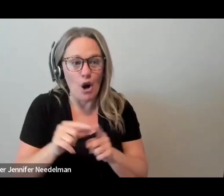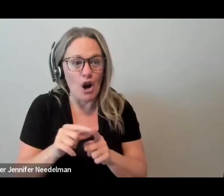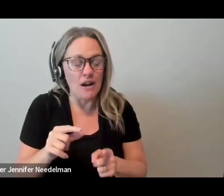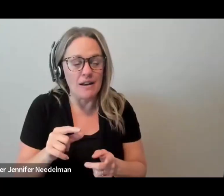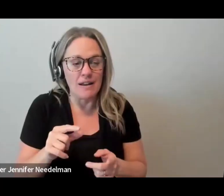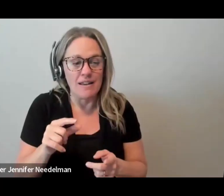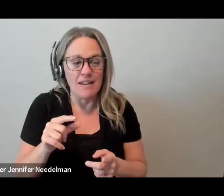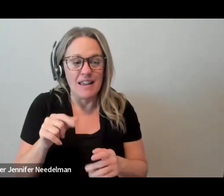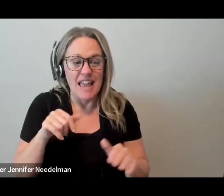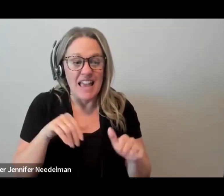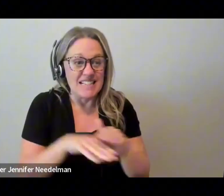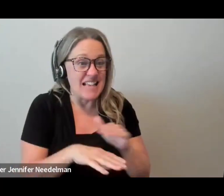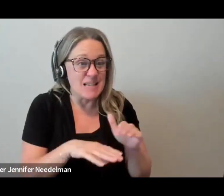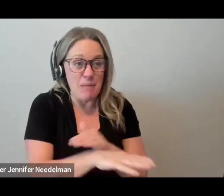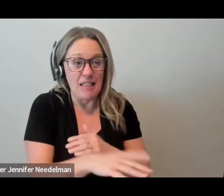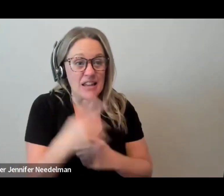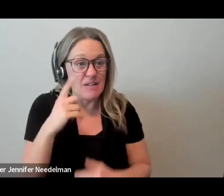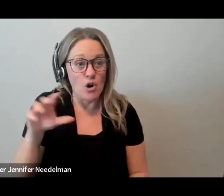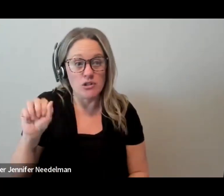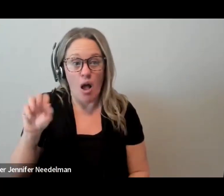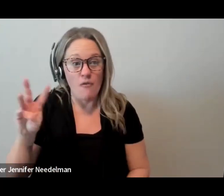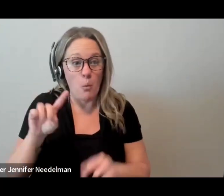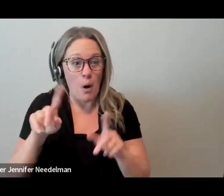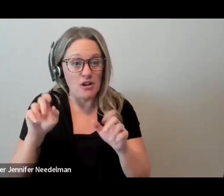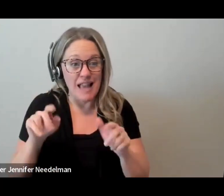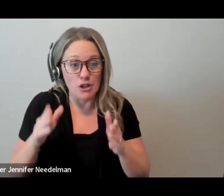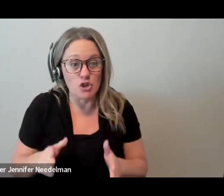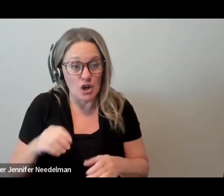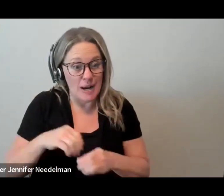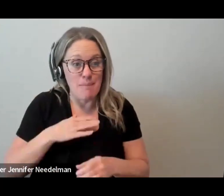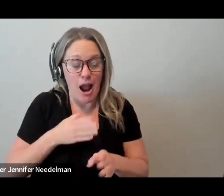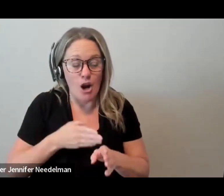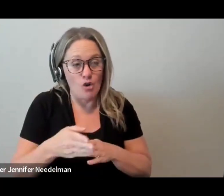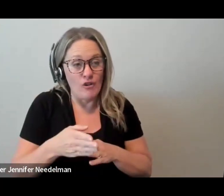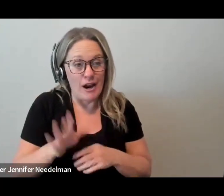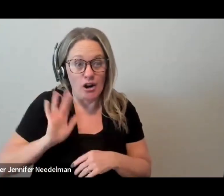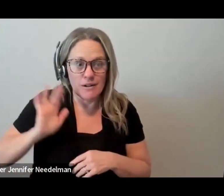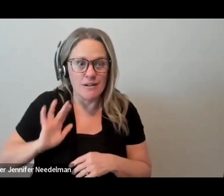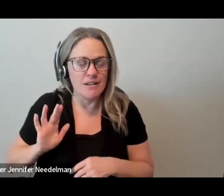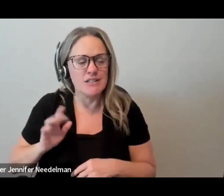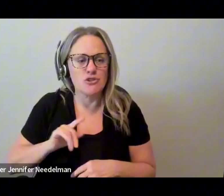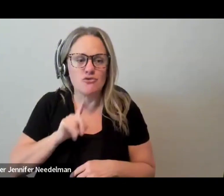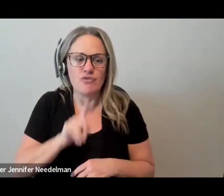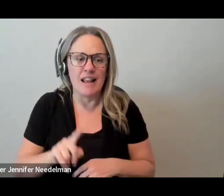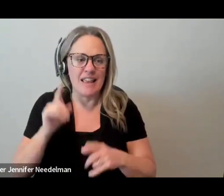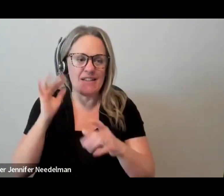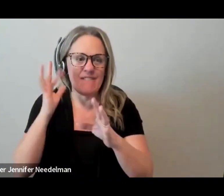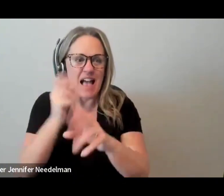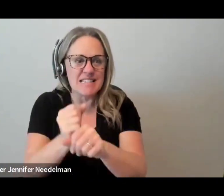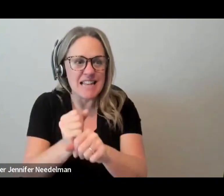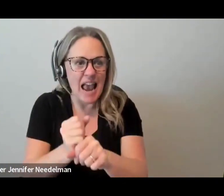as a software tester earlier in my career, I think it's so fascinating to meet people such as yourself